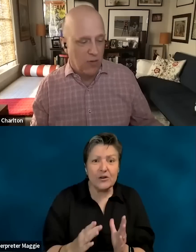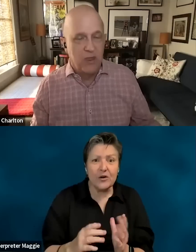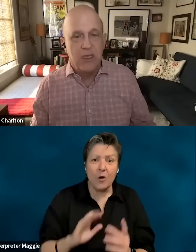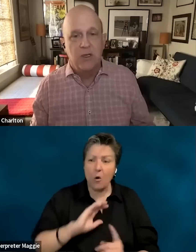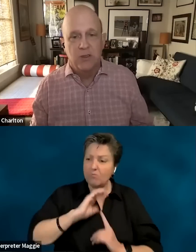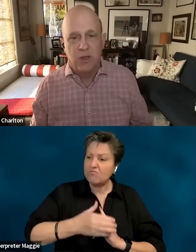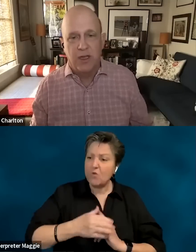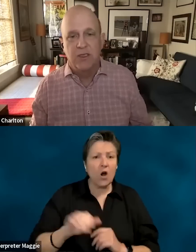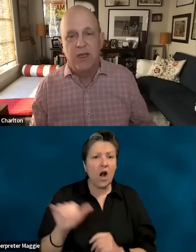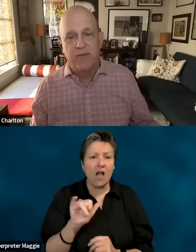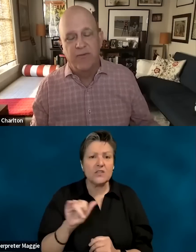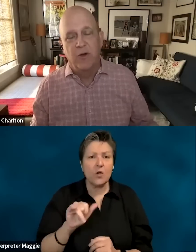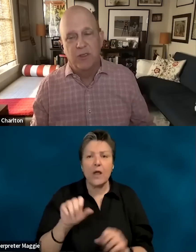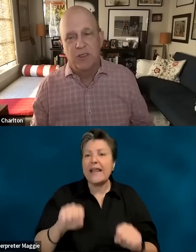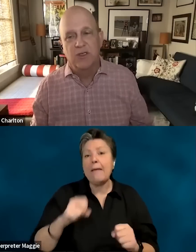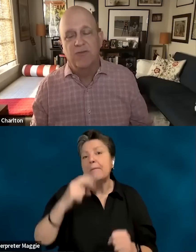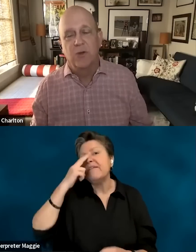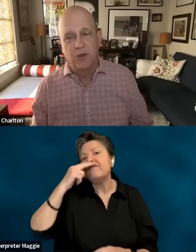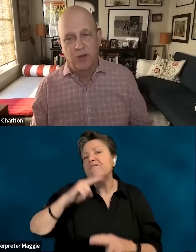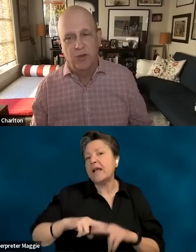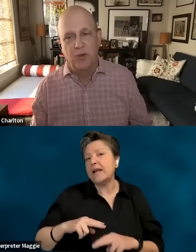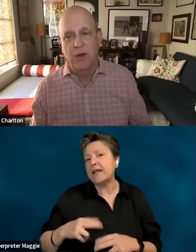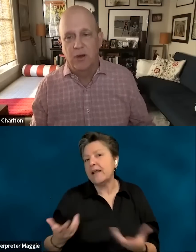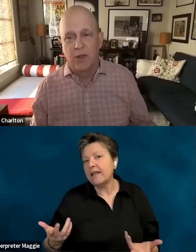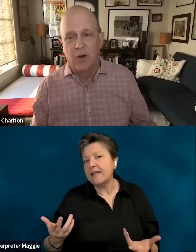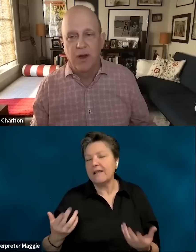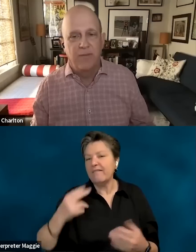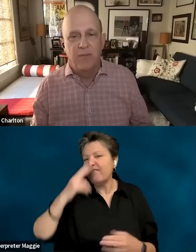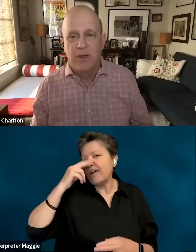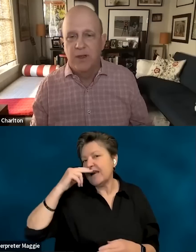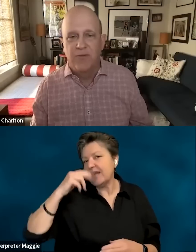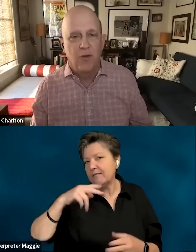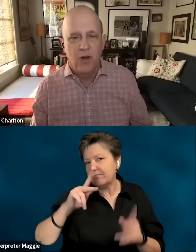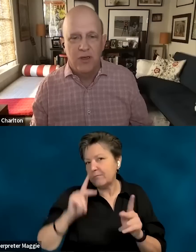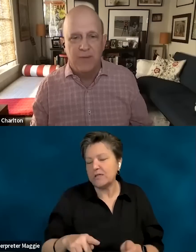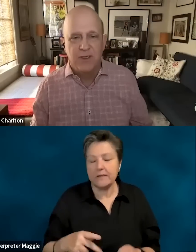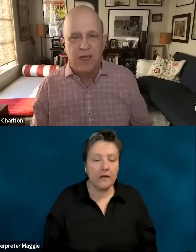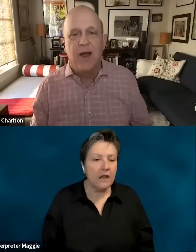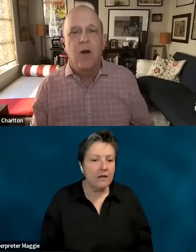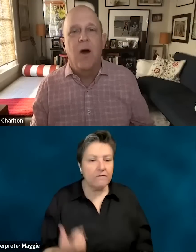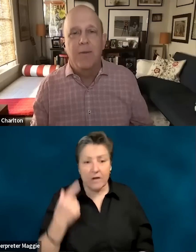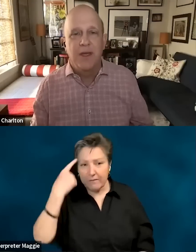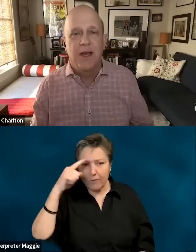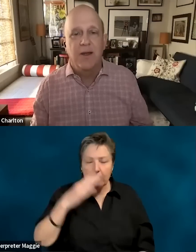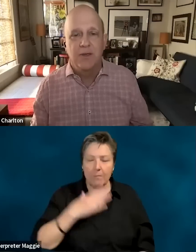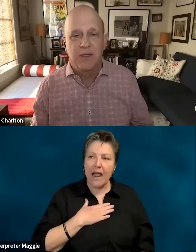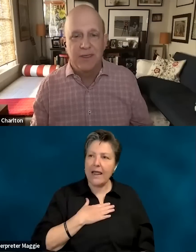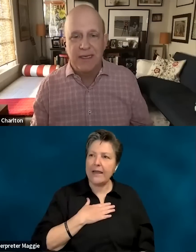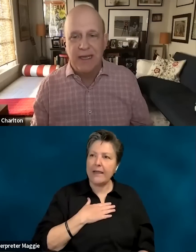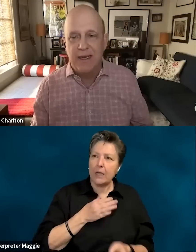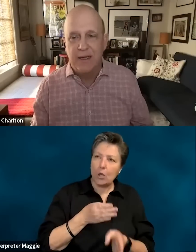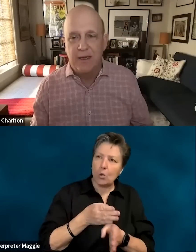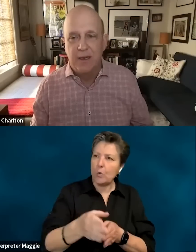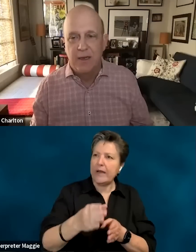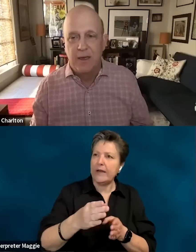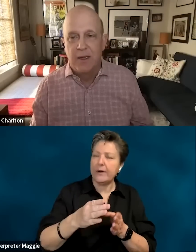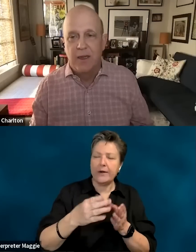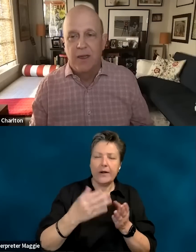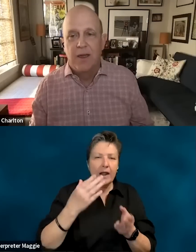And over the years, like 'cause I had a very successful commercial career, you know, and I really, for a long time I was like, oh, I'm the guy who doesn't get it.